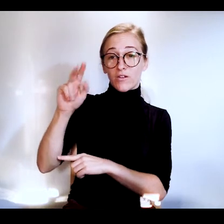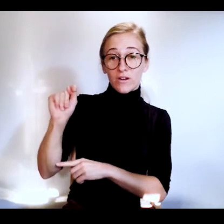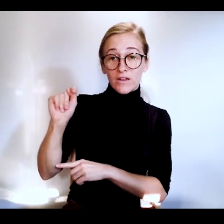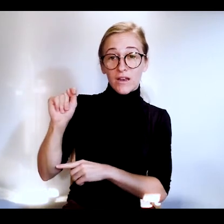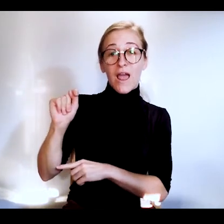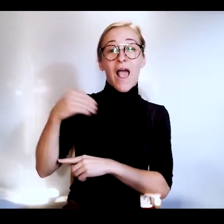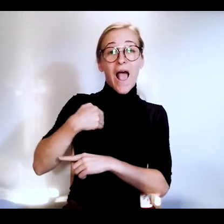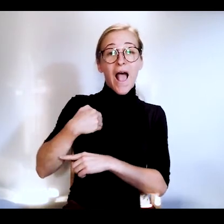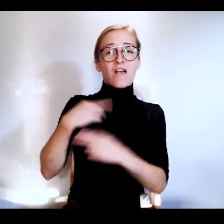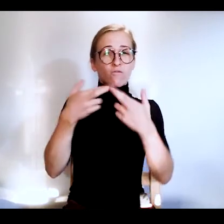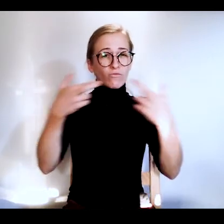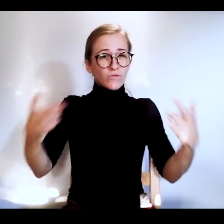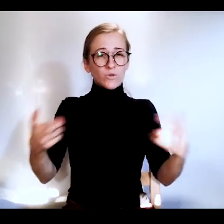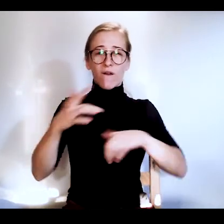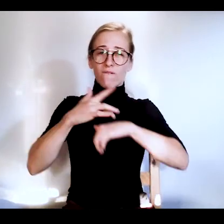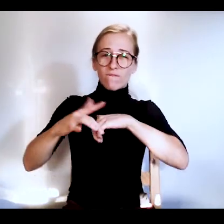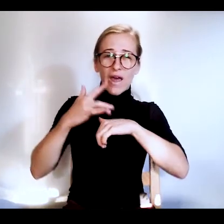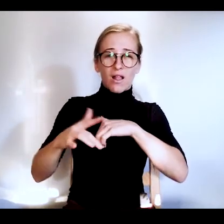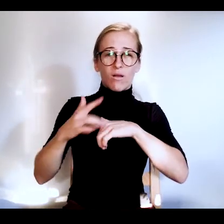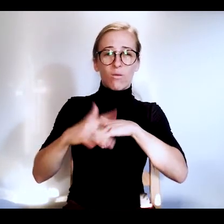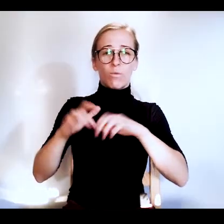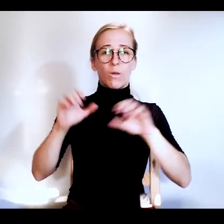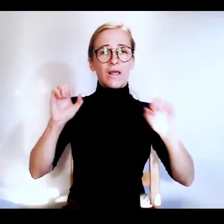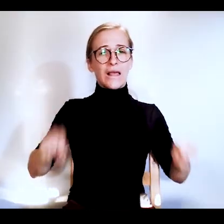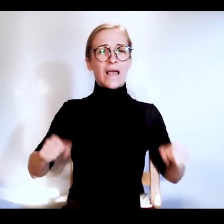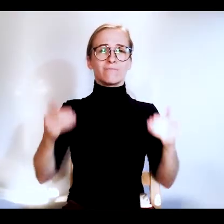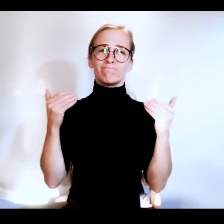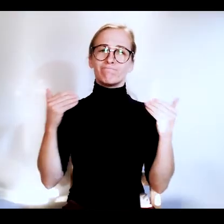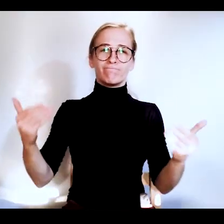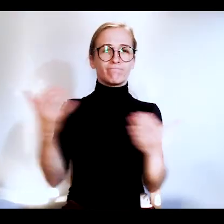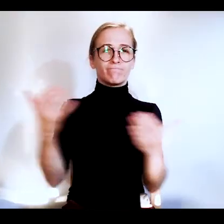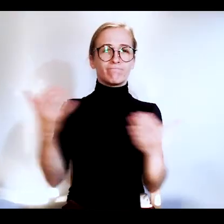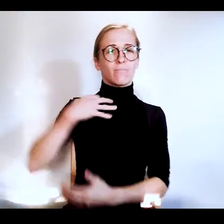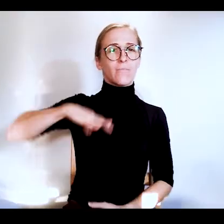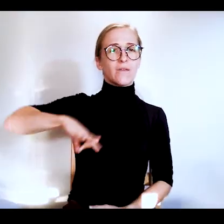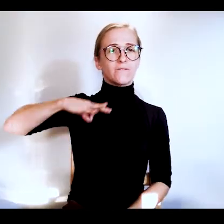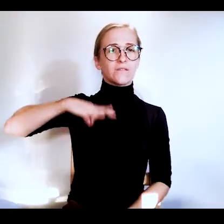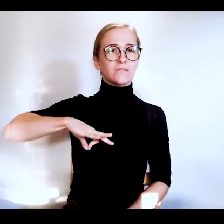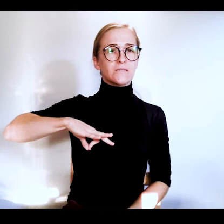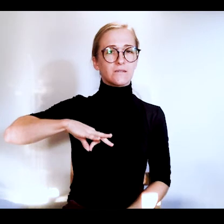have all resources at hand so that they obtain benefits.